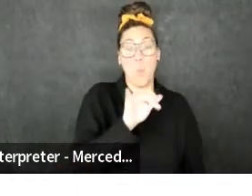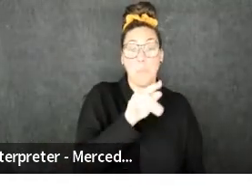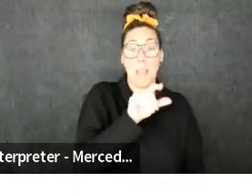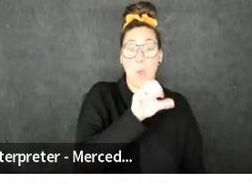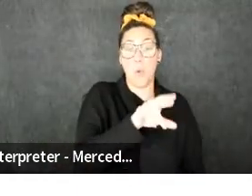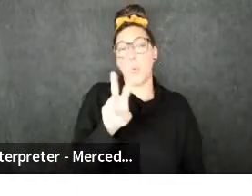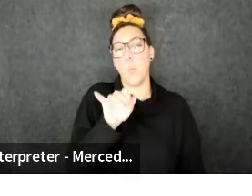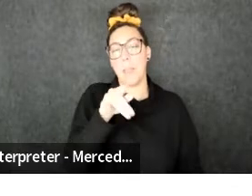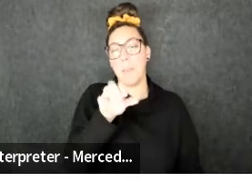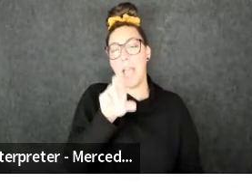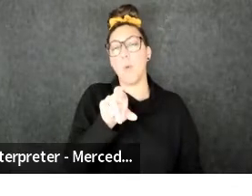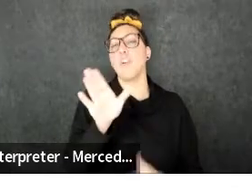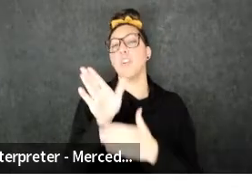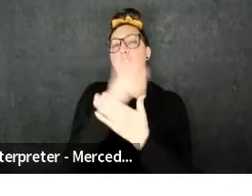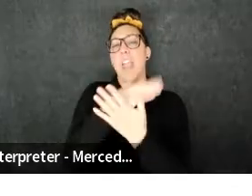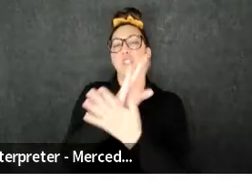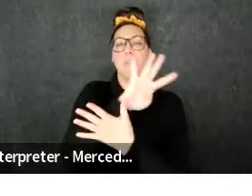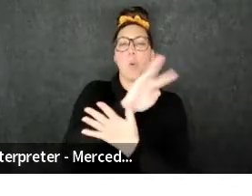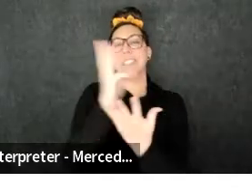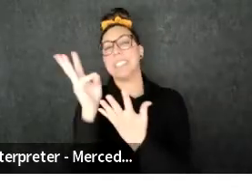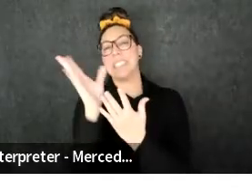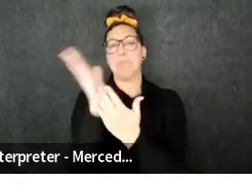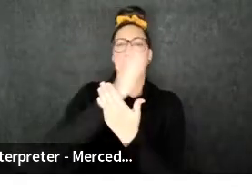to 16 and the average for those courses 12.